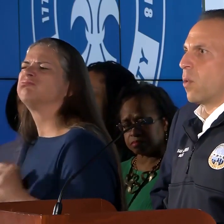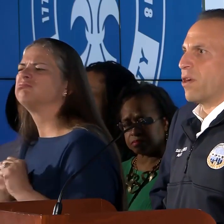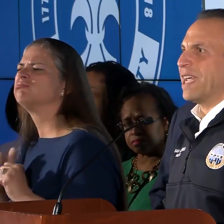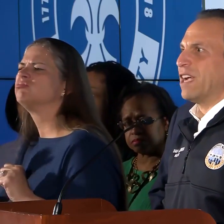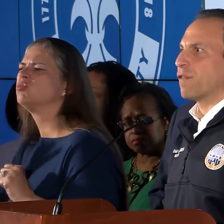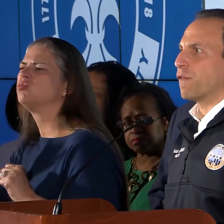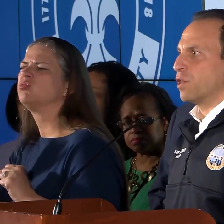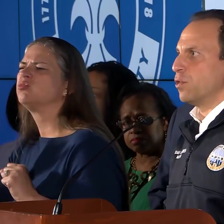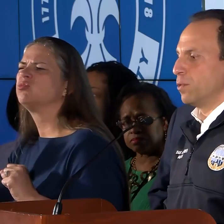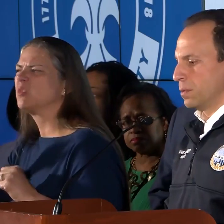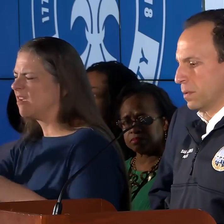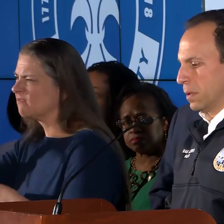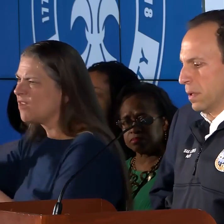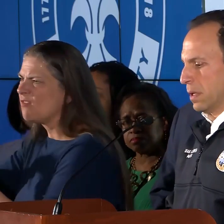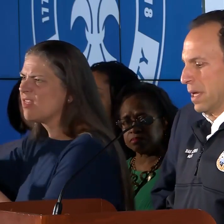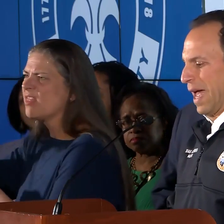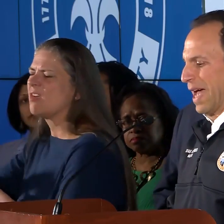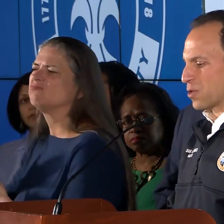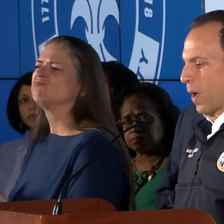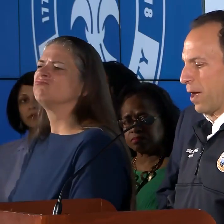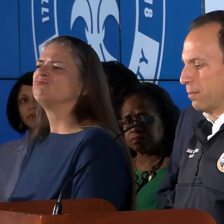We are here for you as well